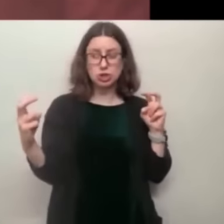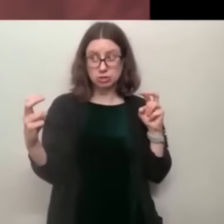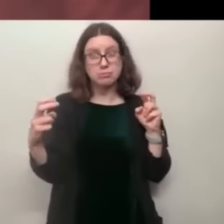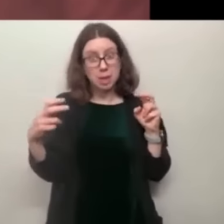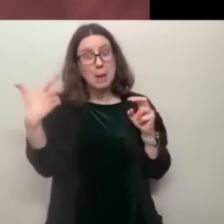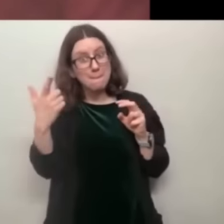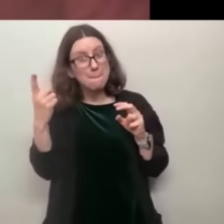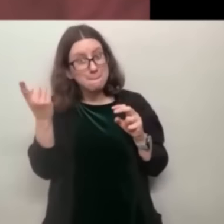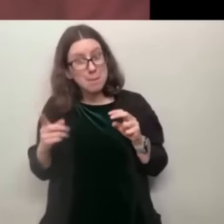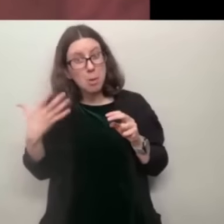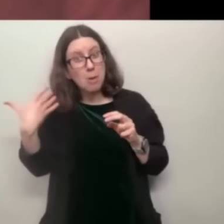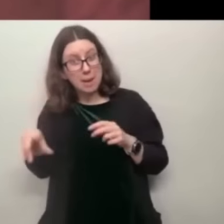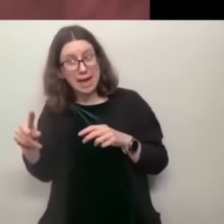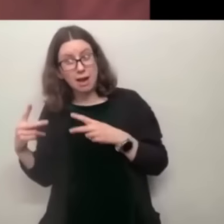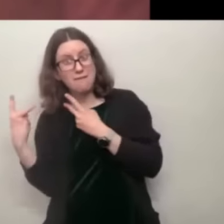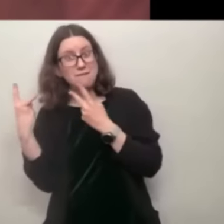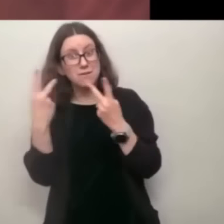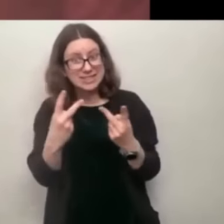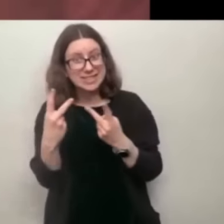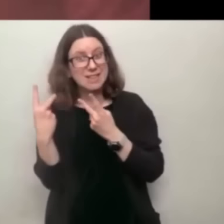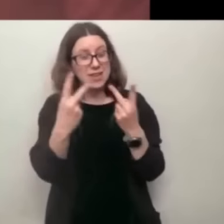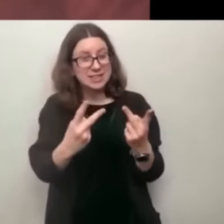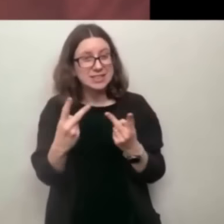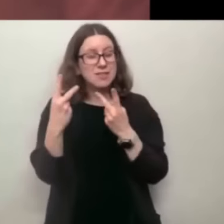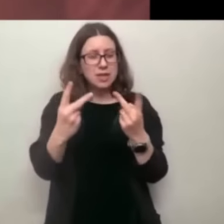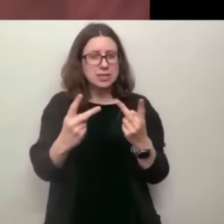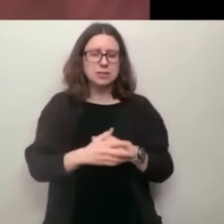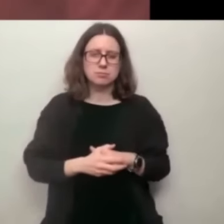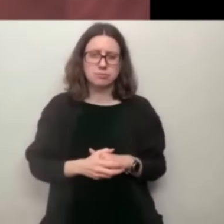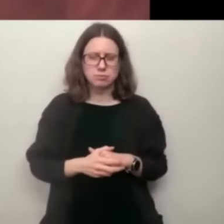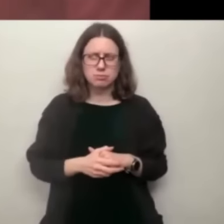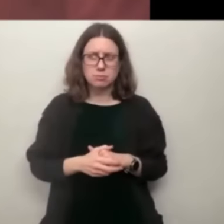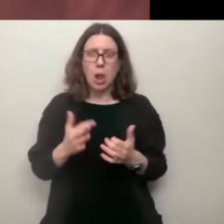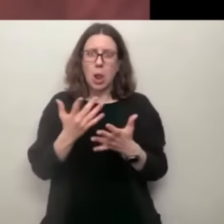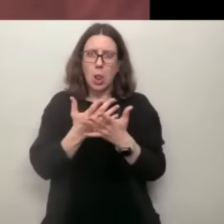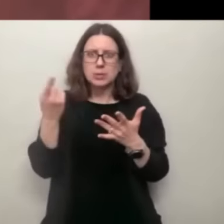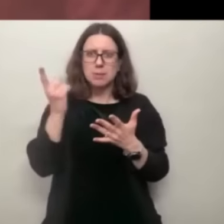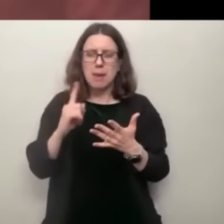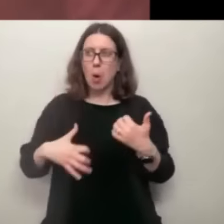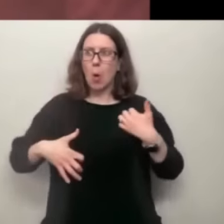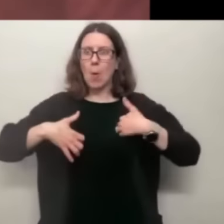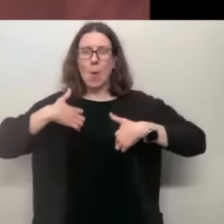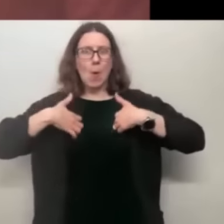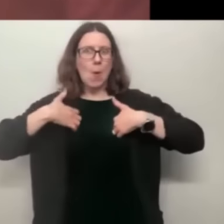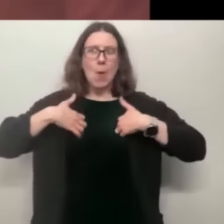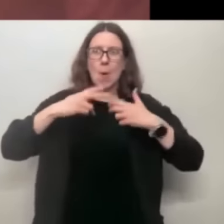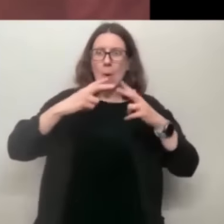The bridge was received by some with rapture and others with a sense of sublime horror.